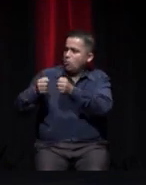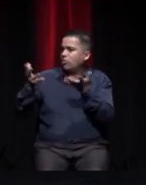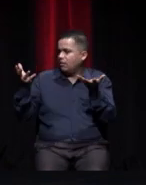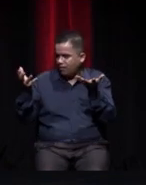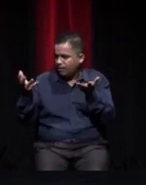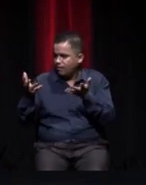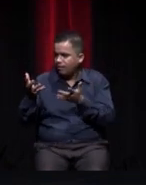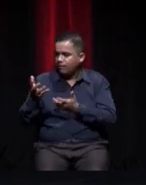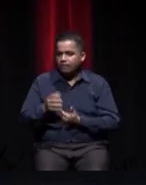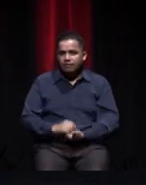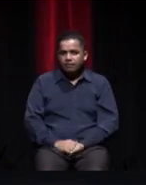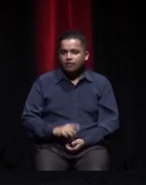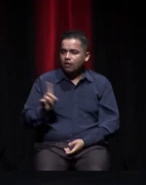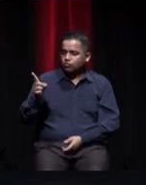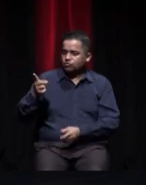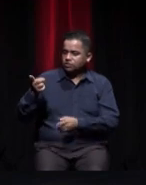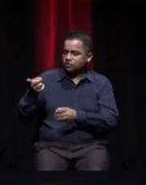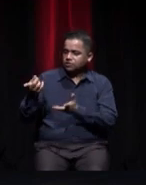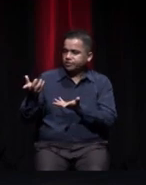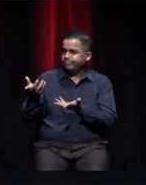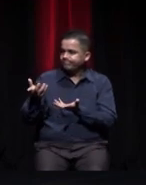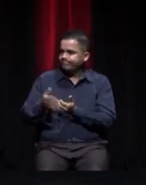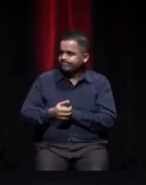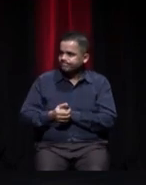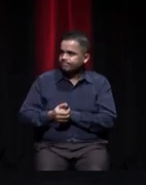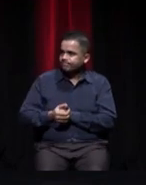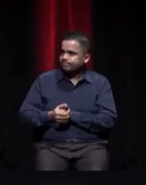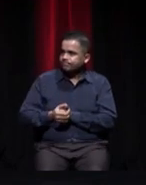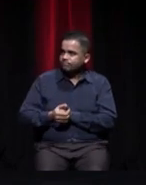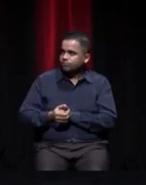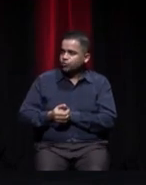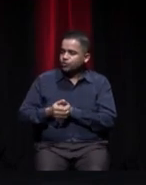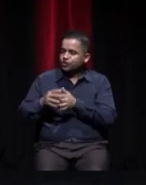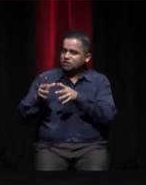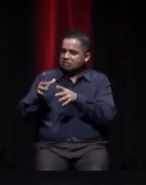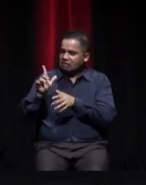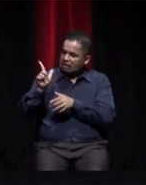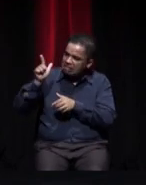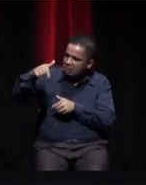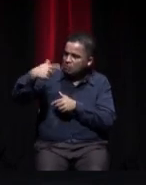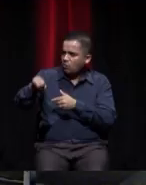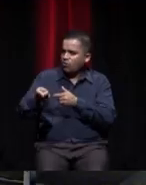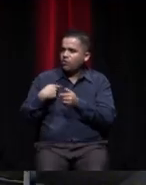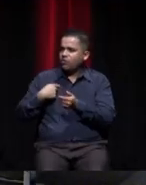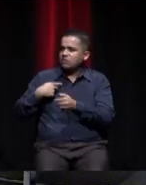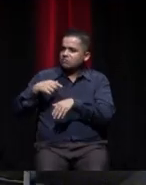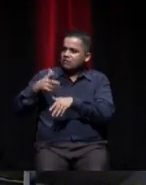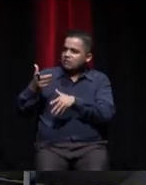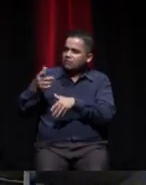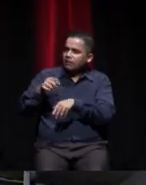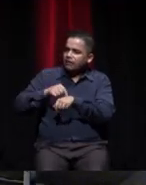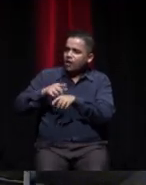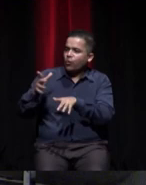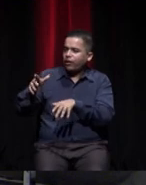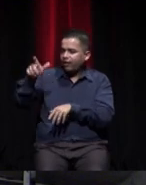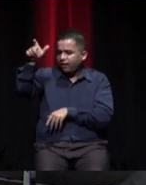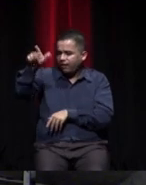Not to transfer, suspend or postpone the exercise of power for the formation of authority.